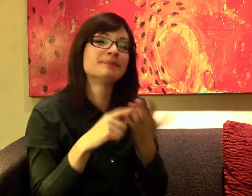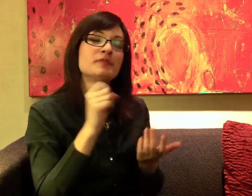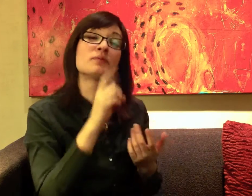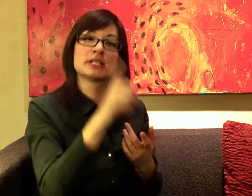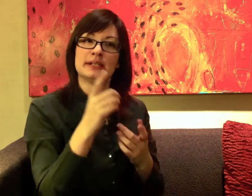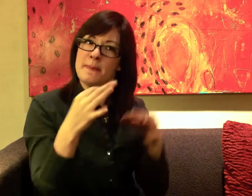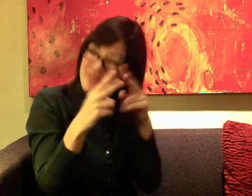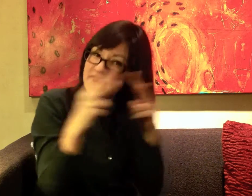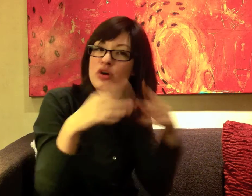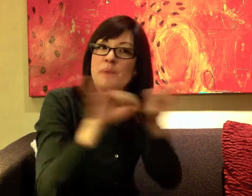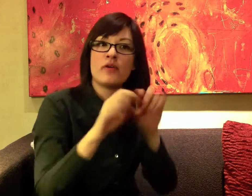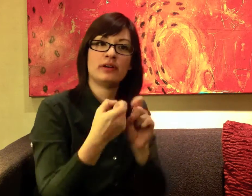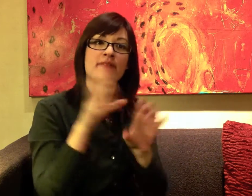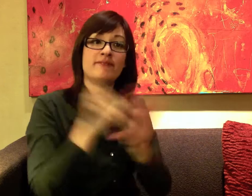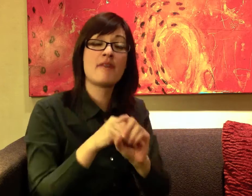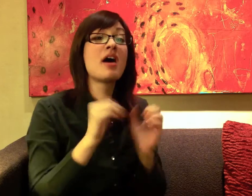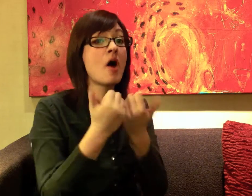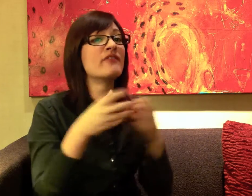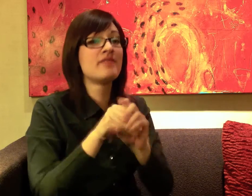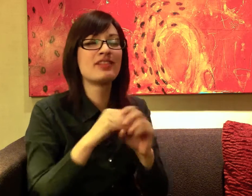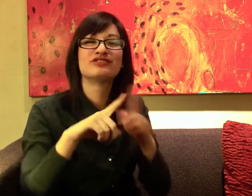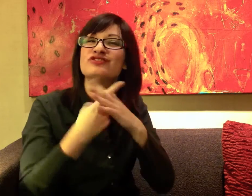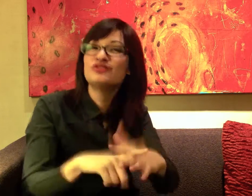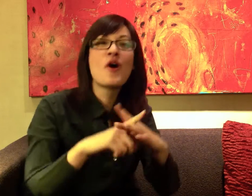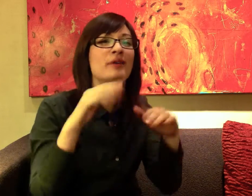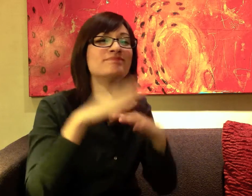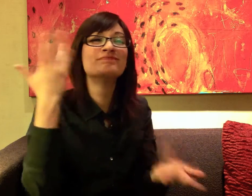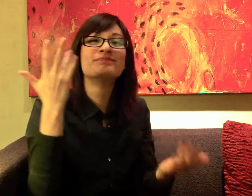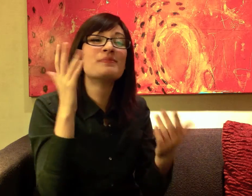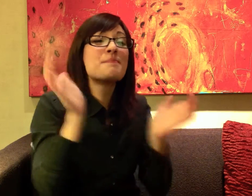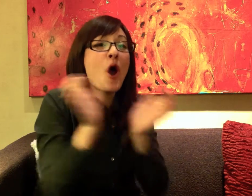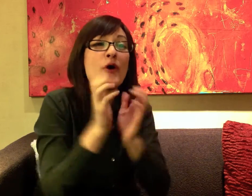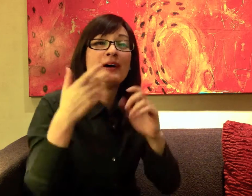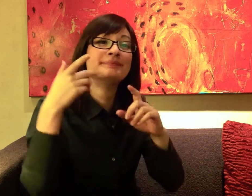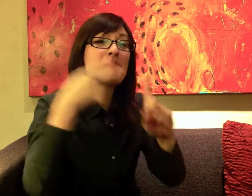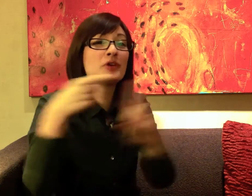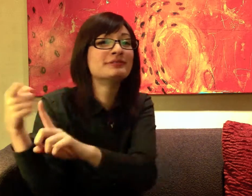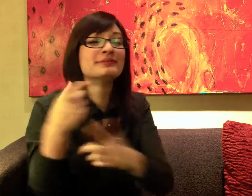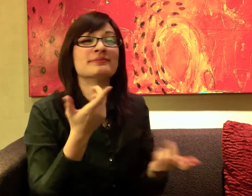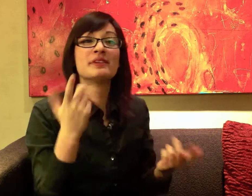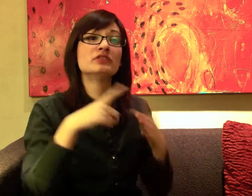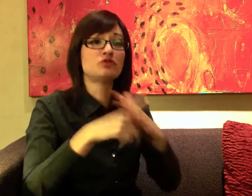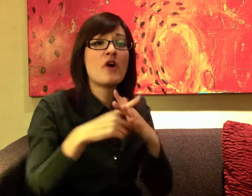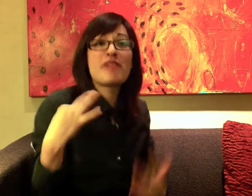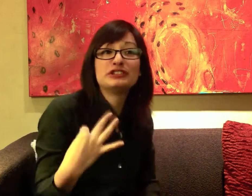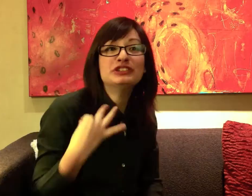All in all, it is very important to get involved. How to get involved? Start at small points. Start volunteering.